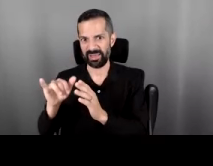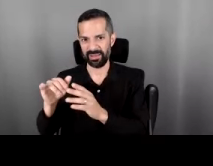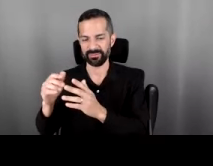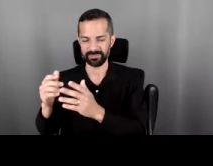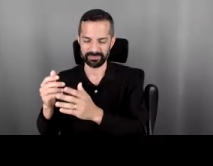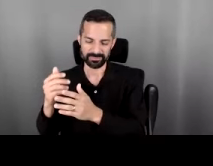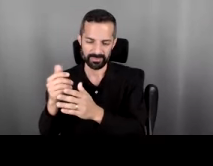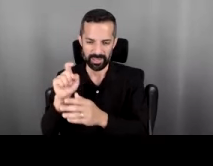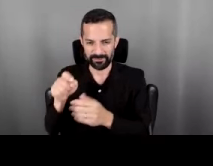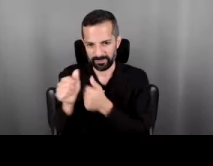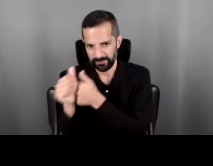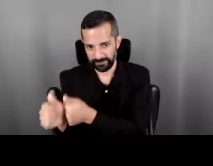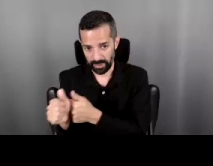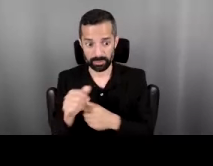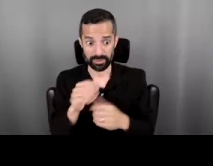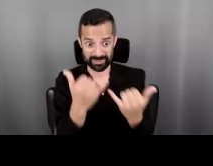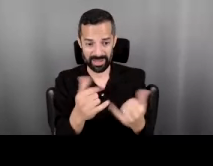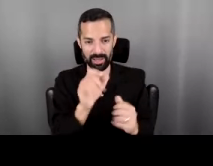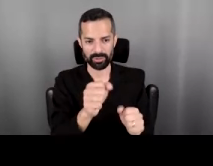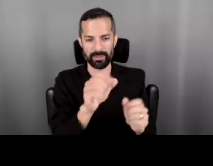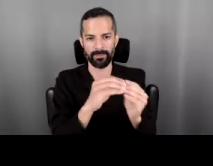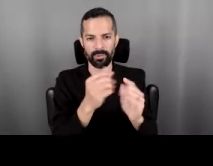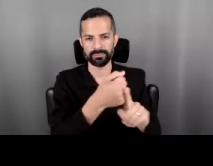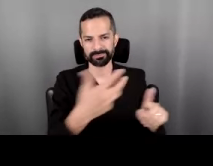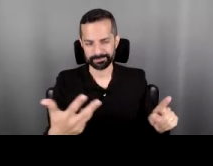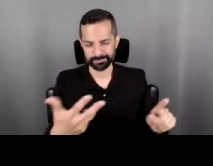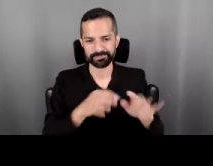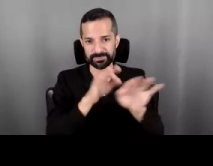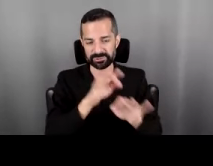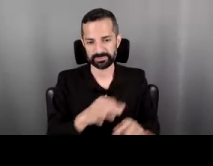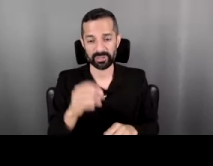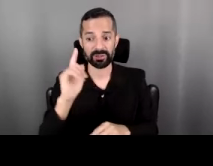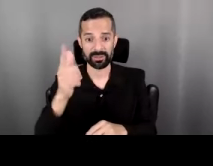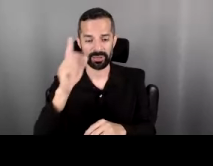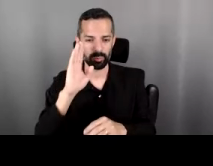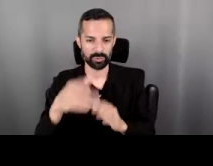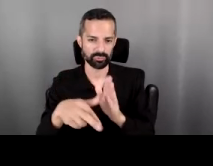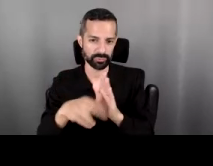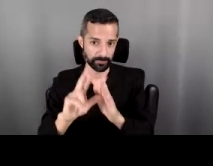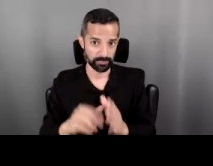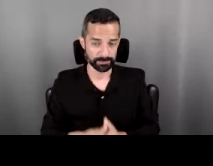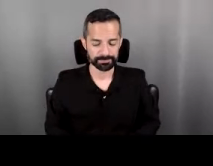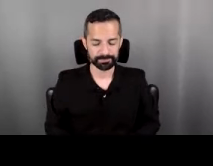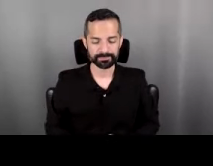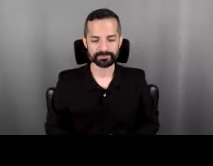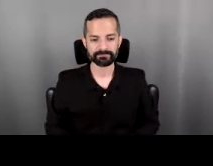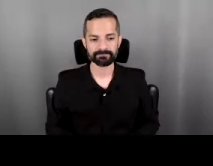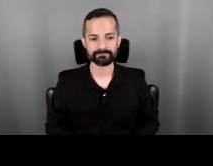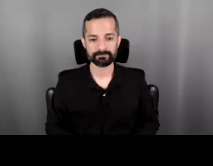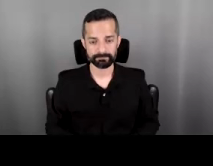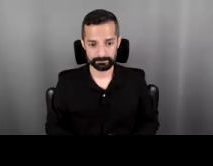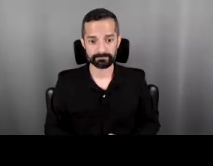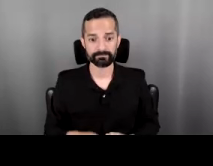upon in this section for review at the appropriate juncture. Then blowing up this box here